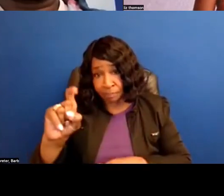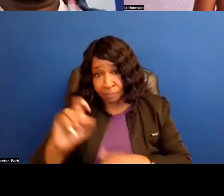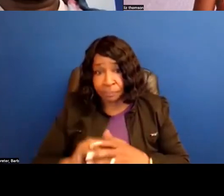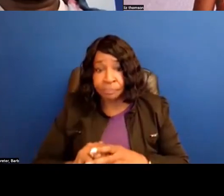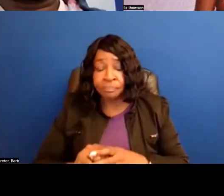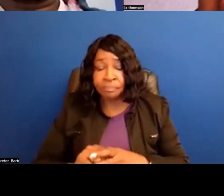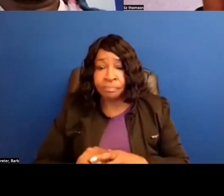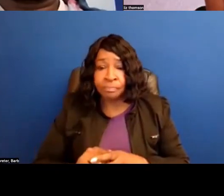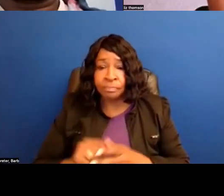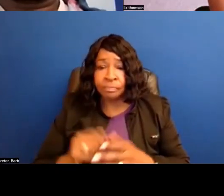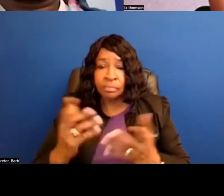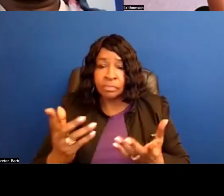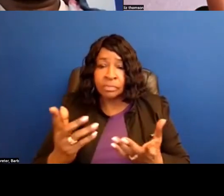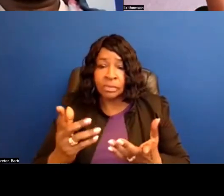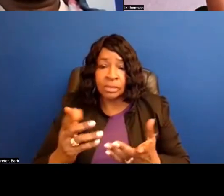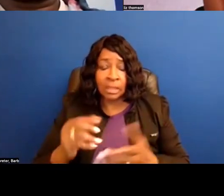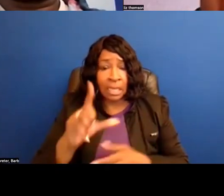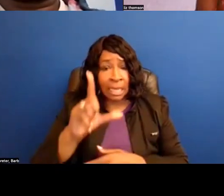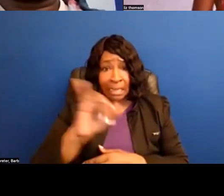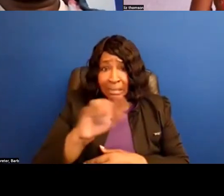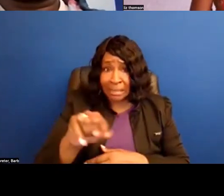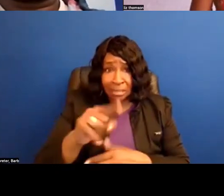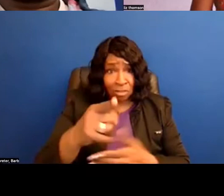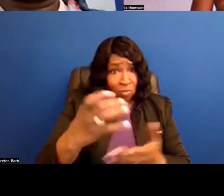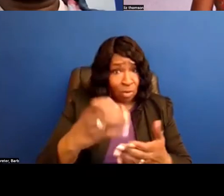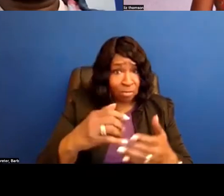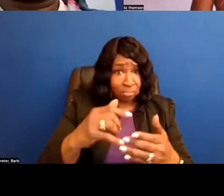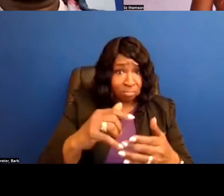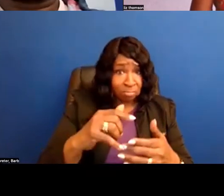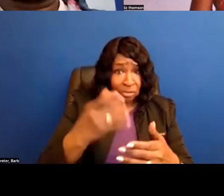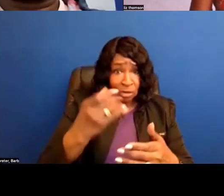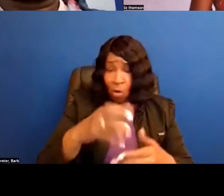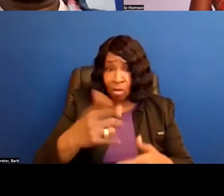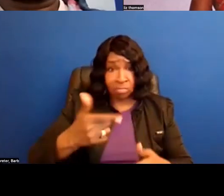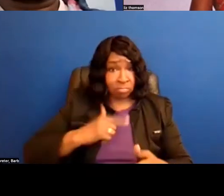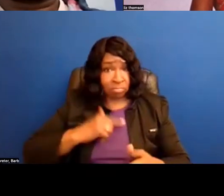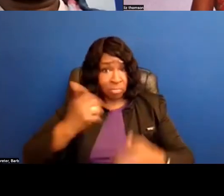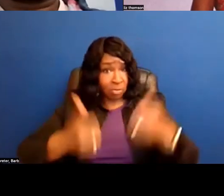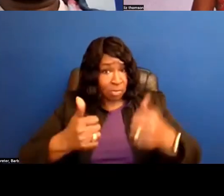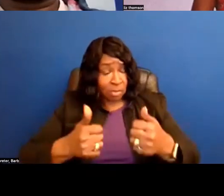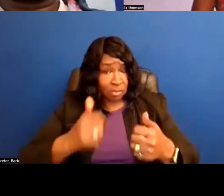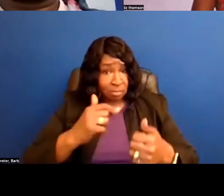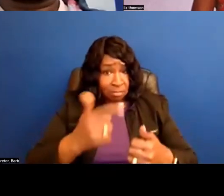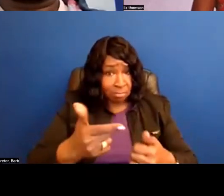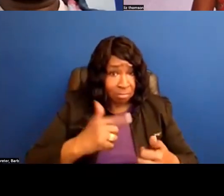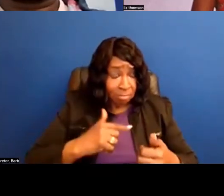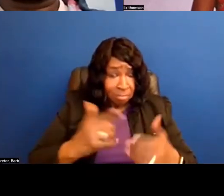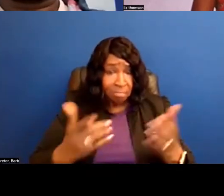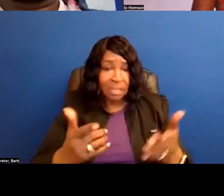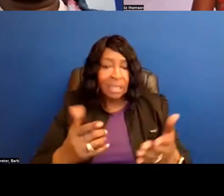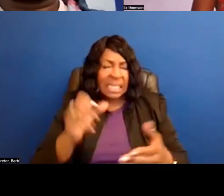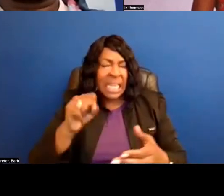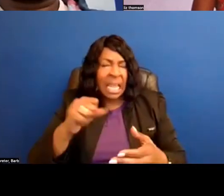Liz, if you wanna go or do you want me to go? Whatever you want. Yeah, I can jump. This is Liz.